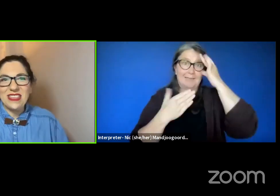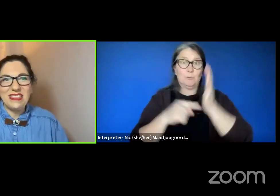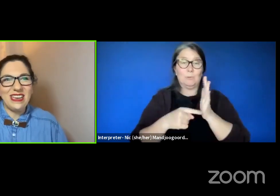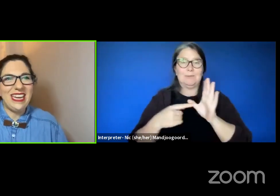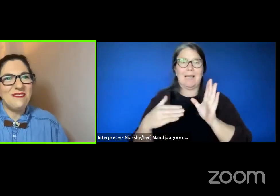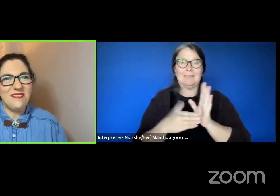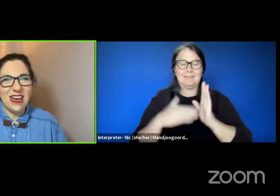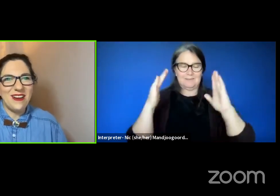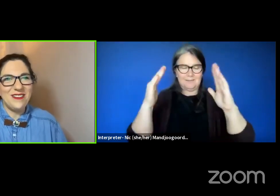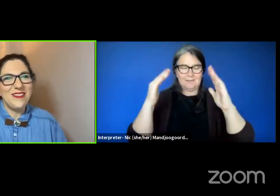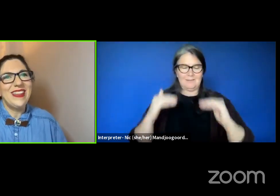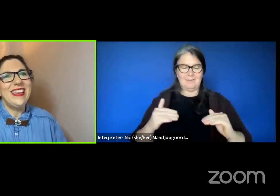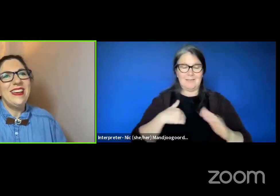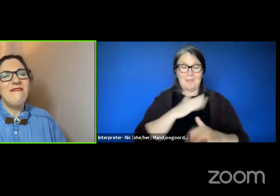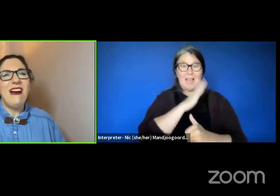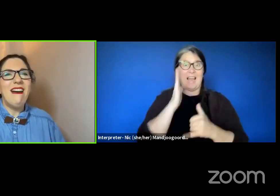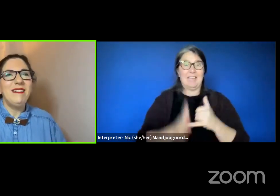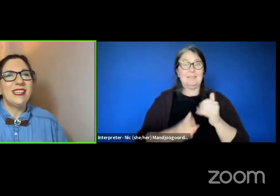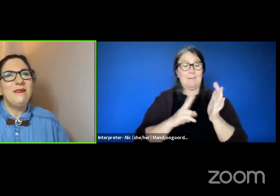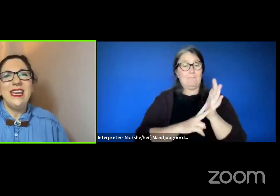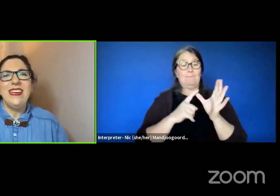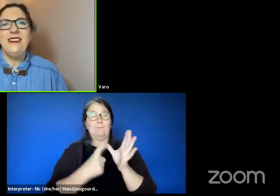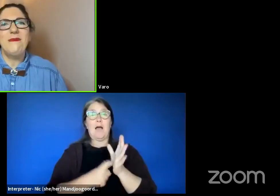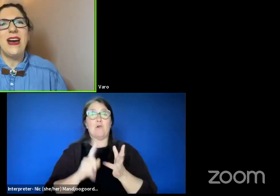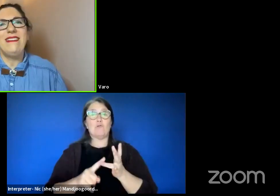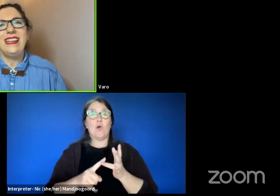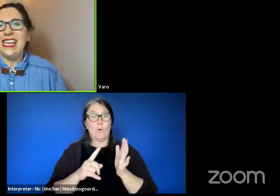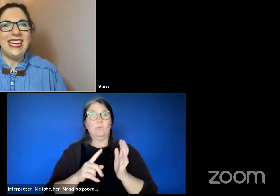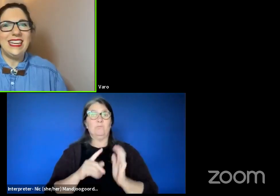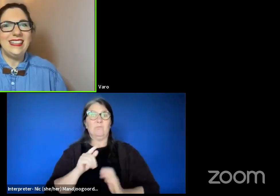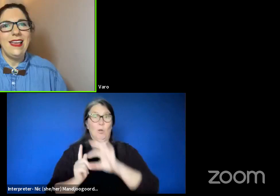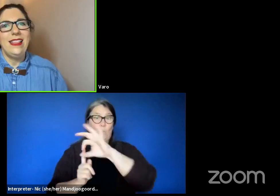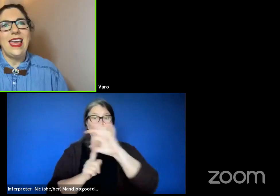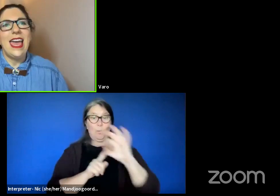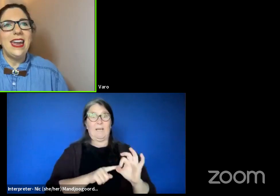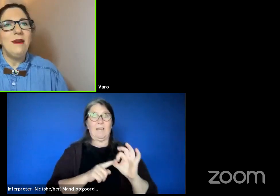Thank you.